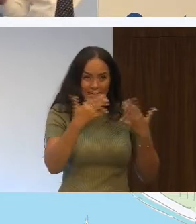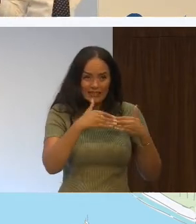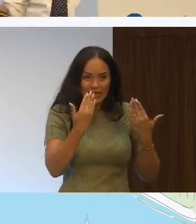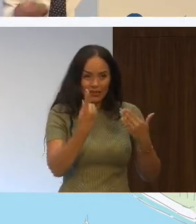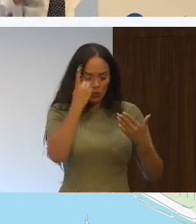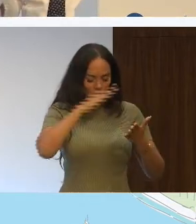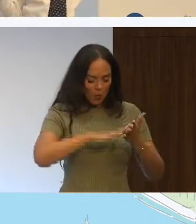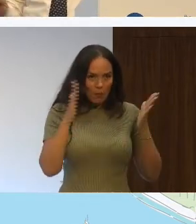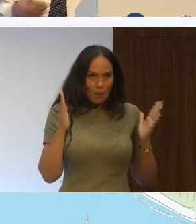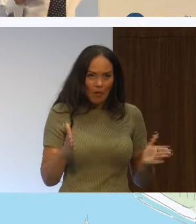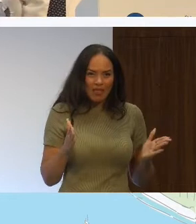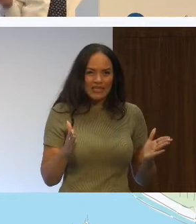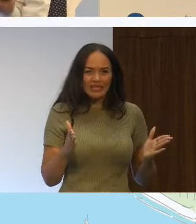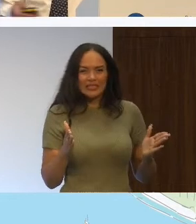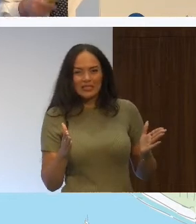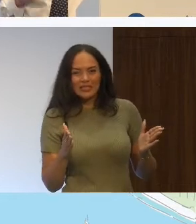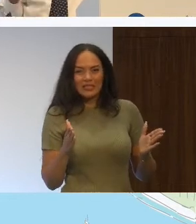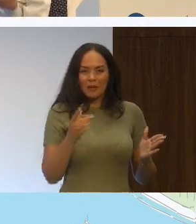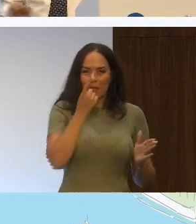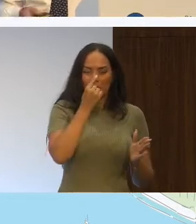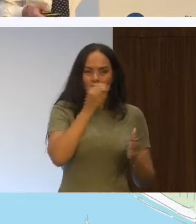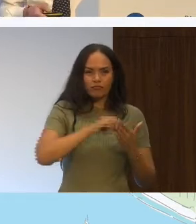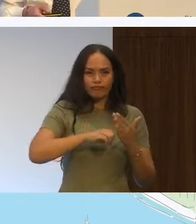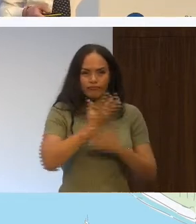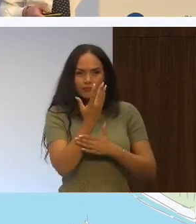then you may begin to develop these medication overuse headaches